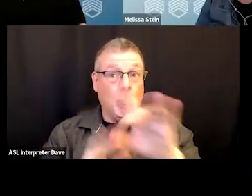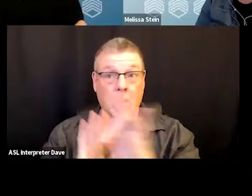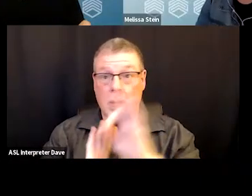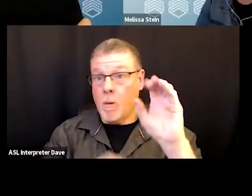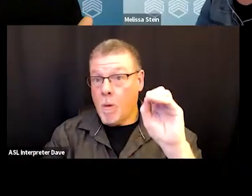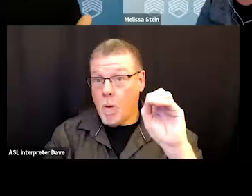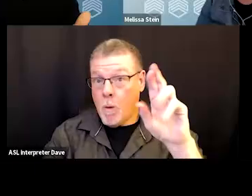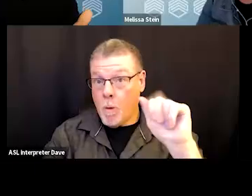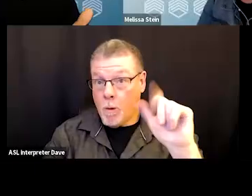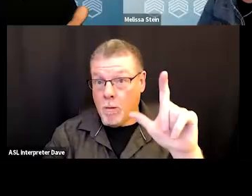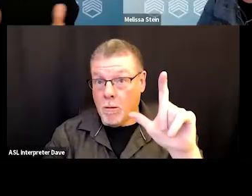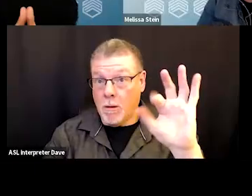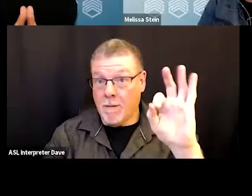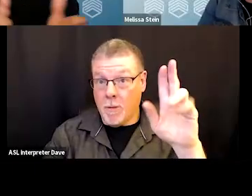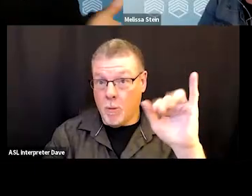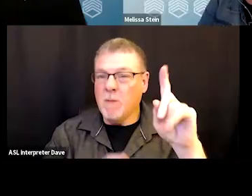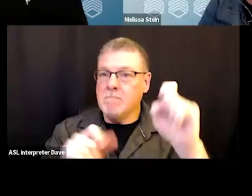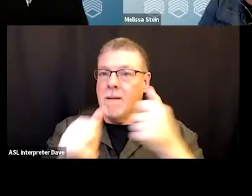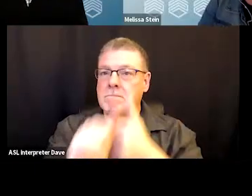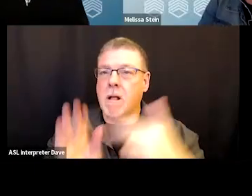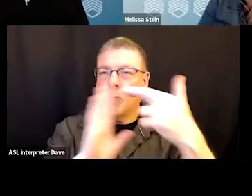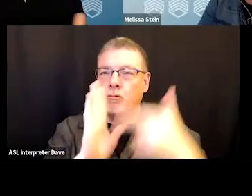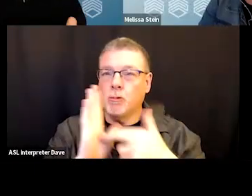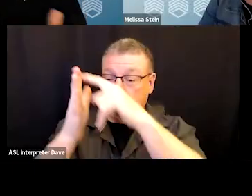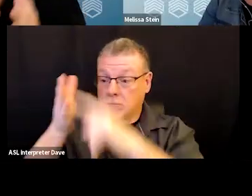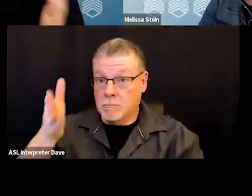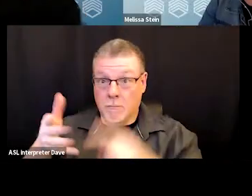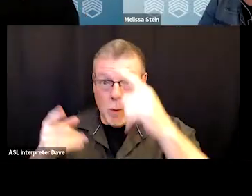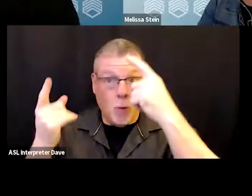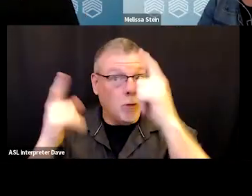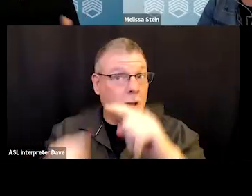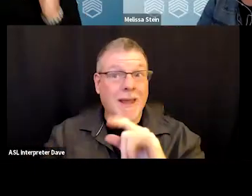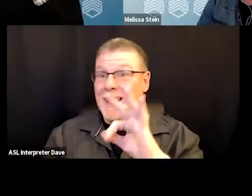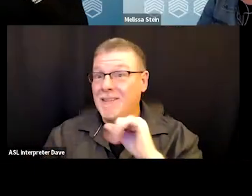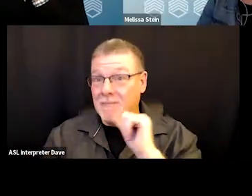here are the conditions in which you're gonna do that. Do you agree? If not, let's find something else.